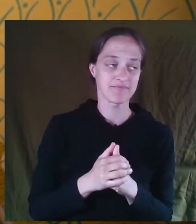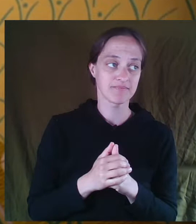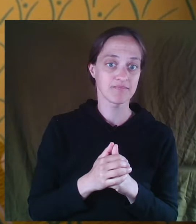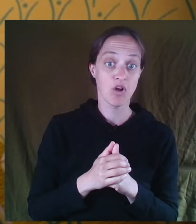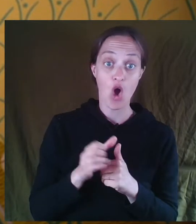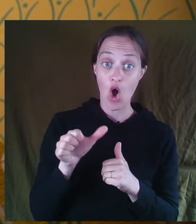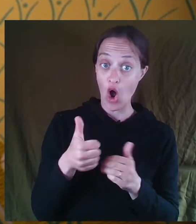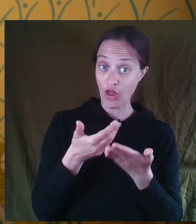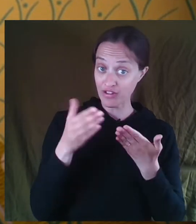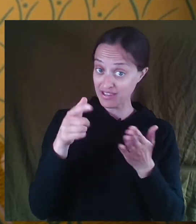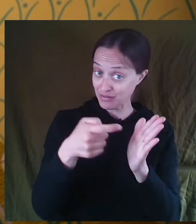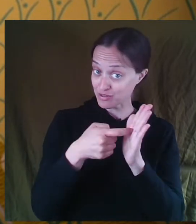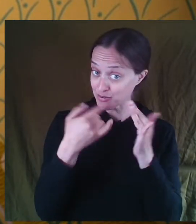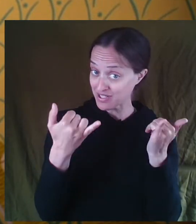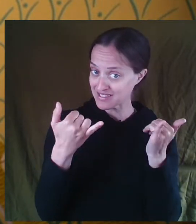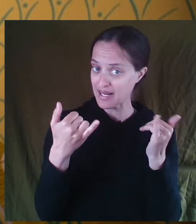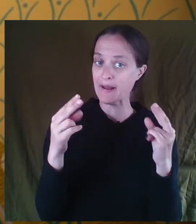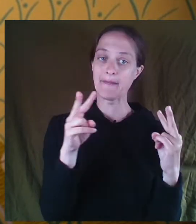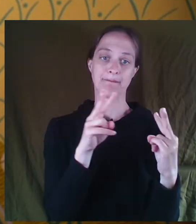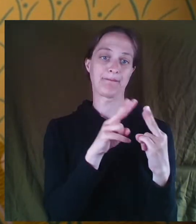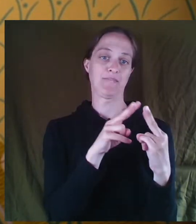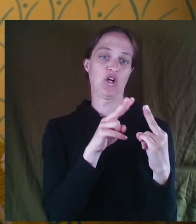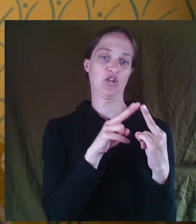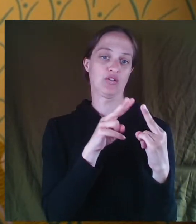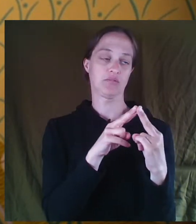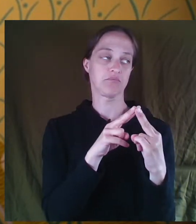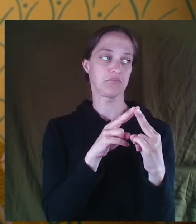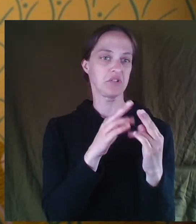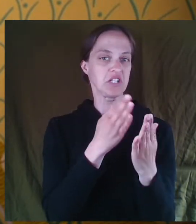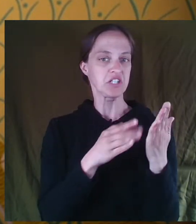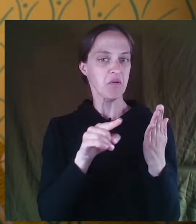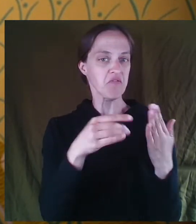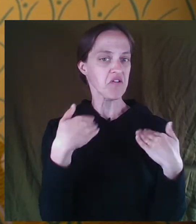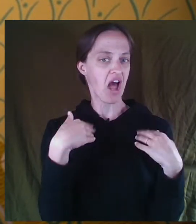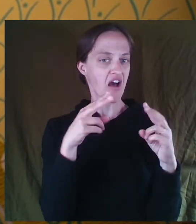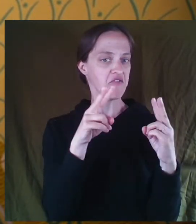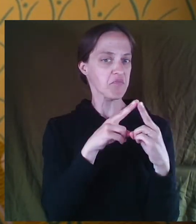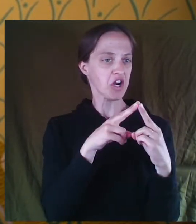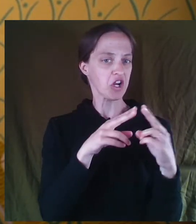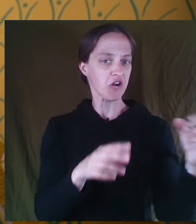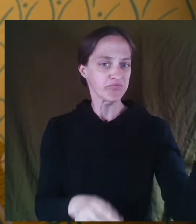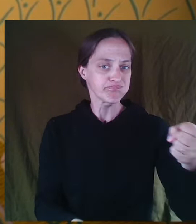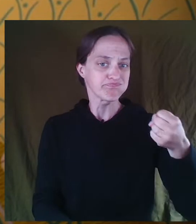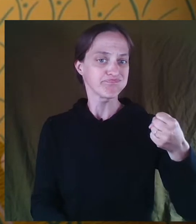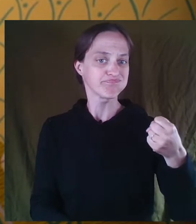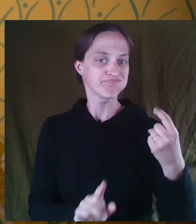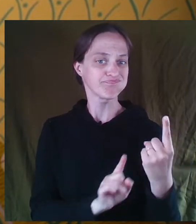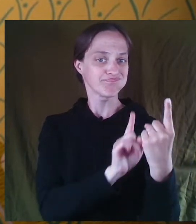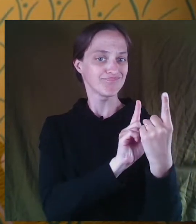Another thing that you might need today is a partner. Some of you might have someone at home that you can bring on into the room